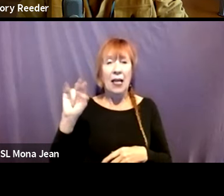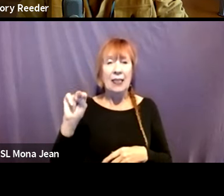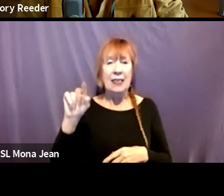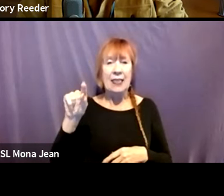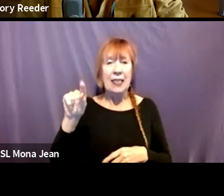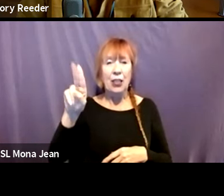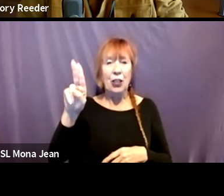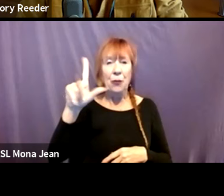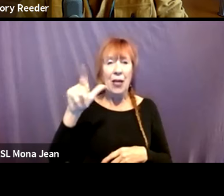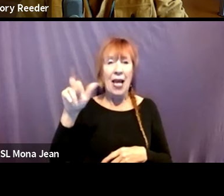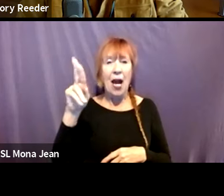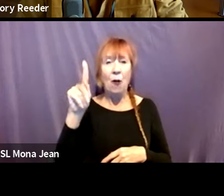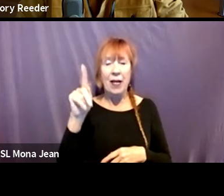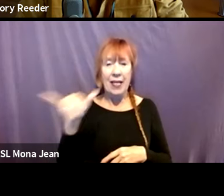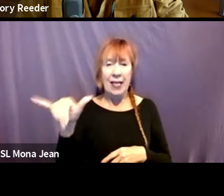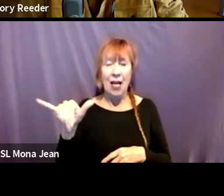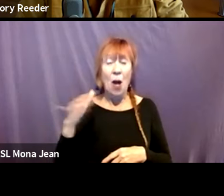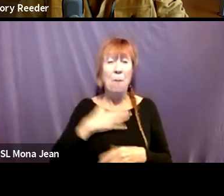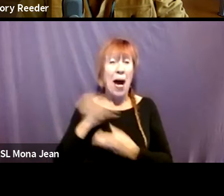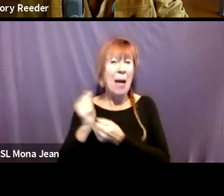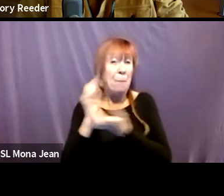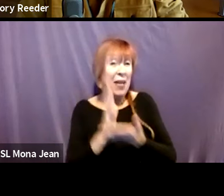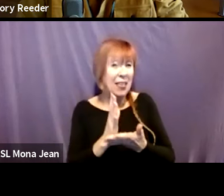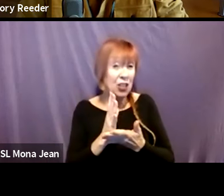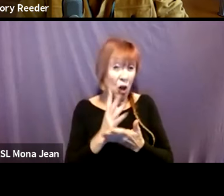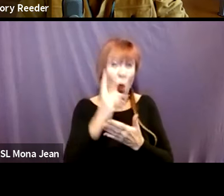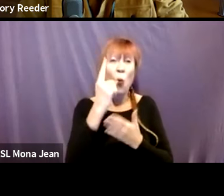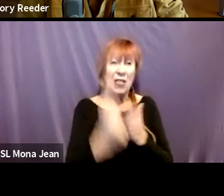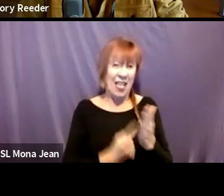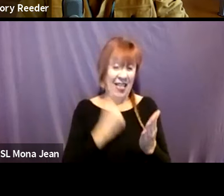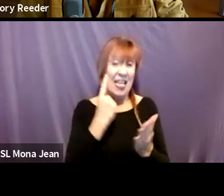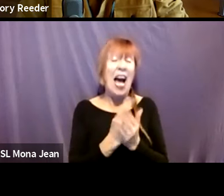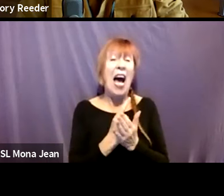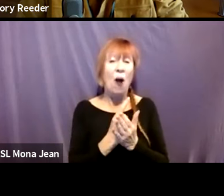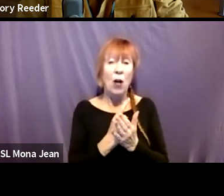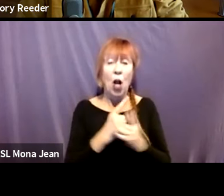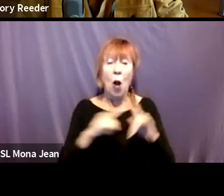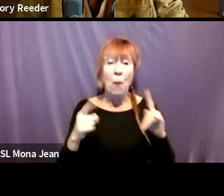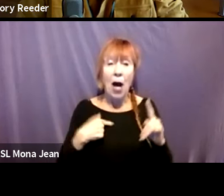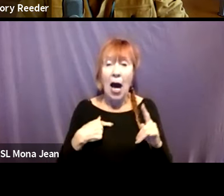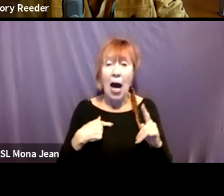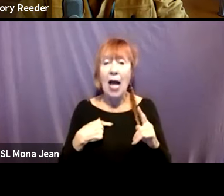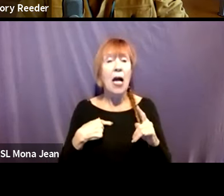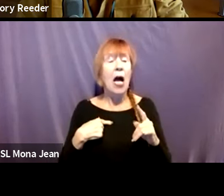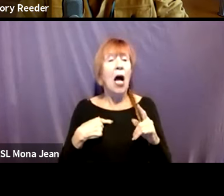but it was very, very like, like I Photoshopped storyboards,